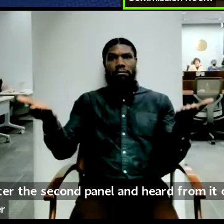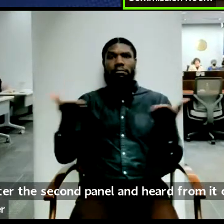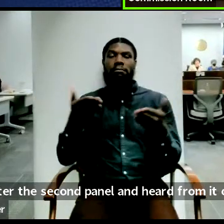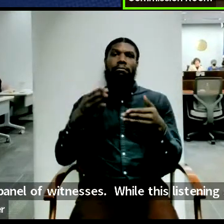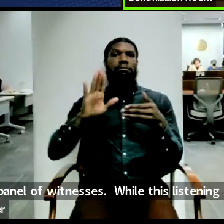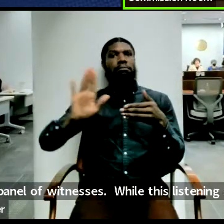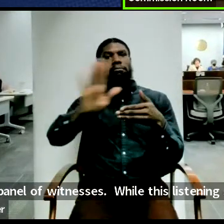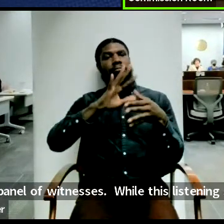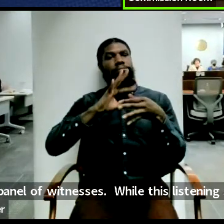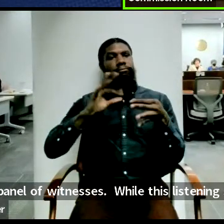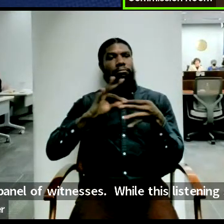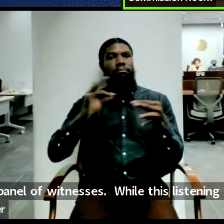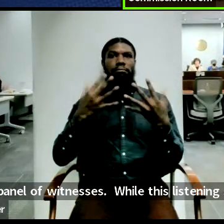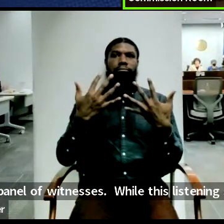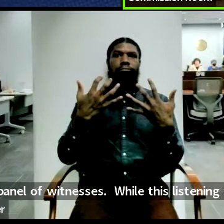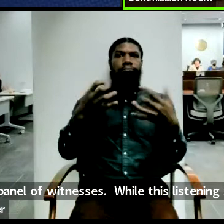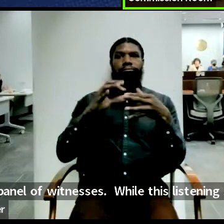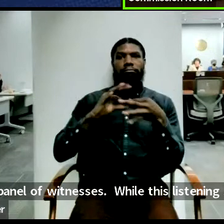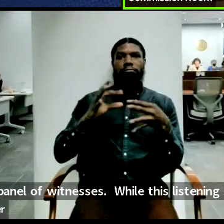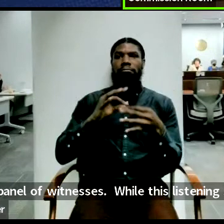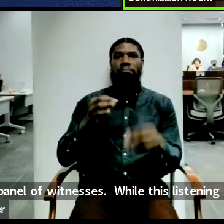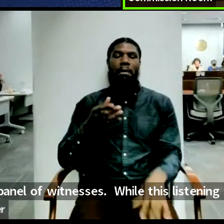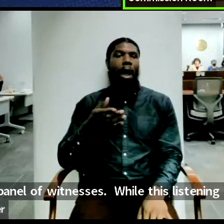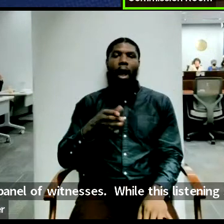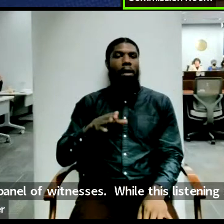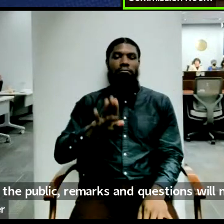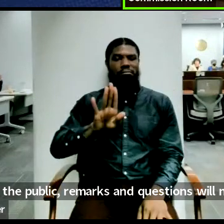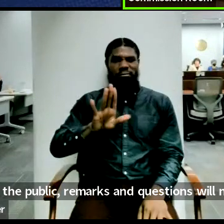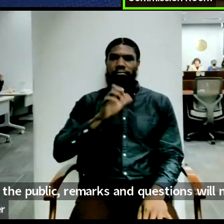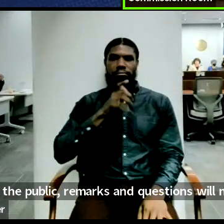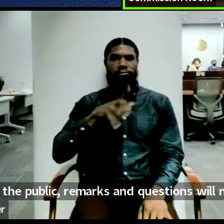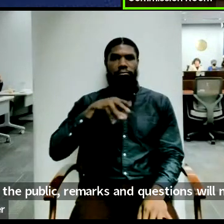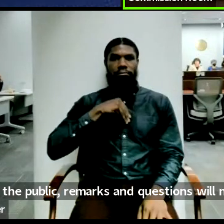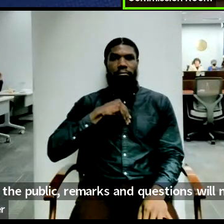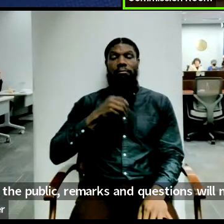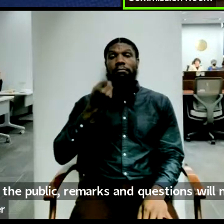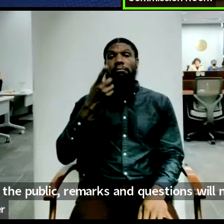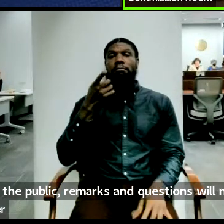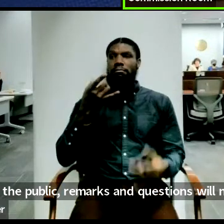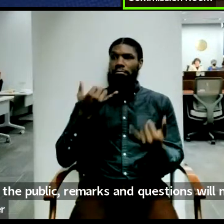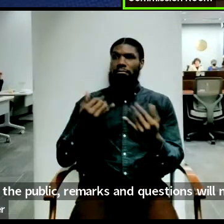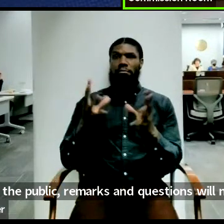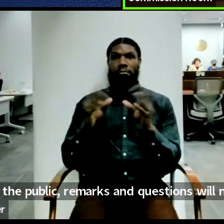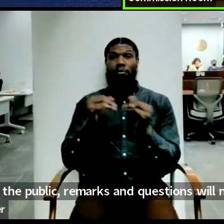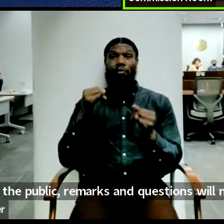taken from the audience. Today's meeting is the third and final listening session,